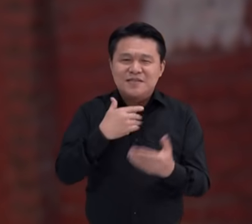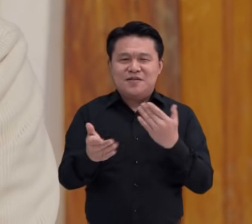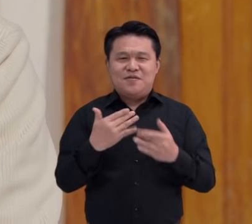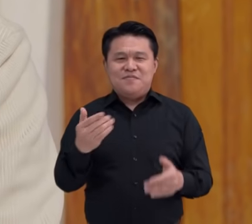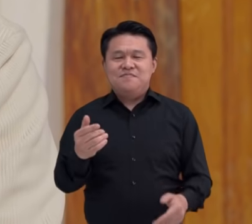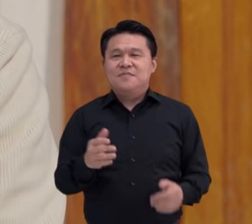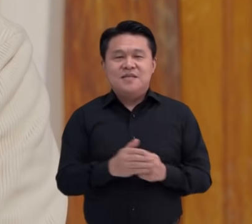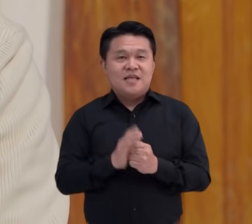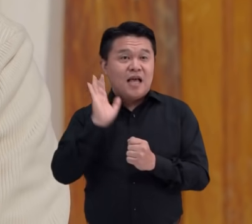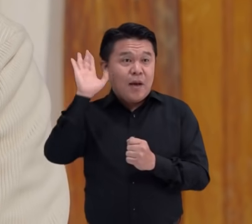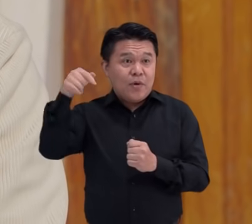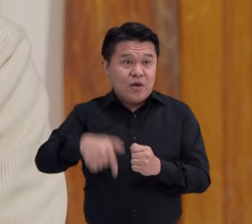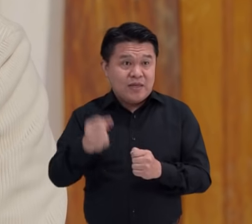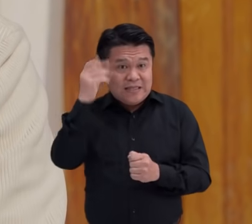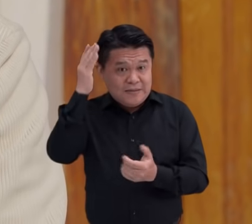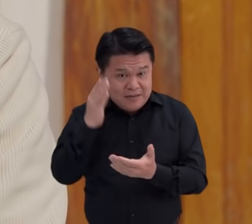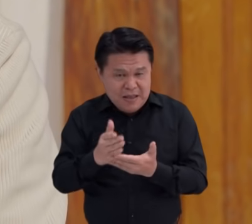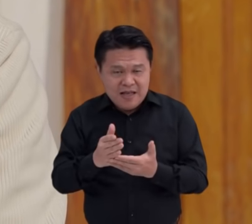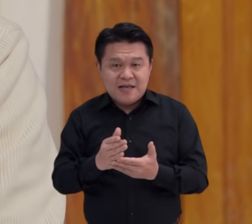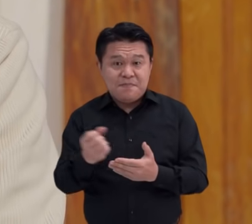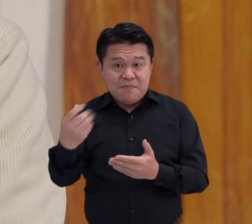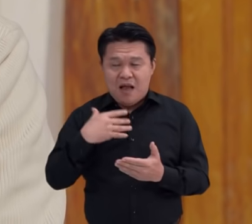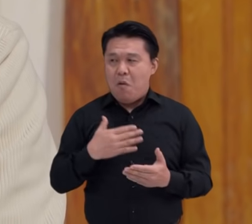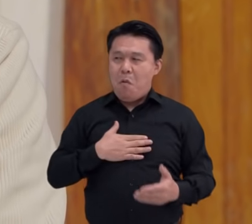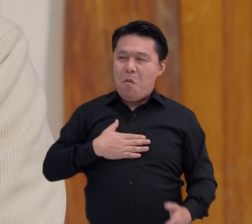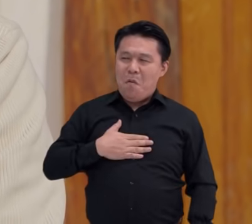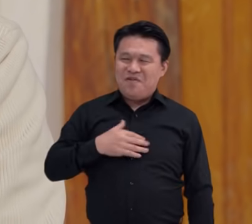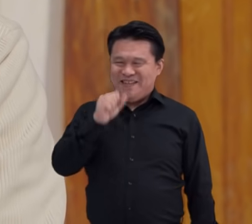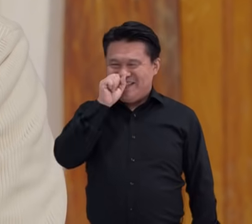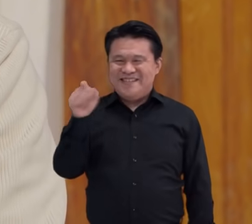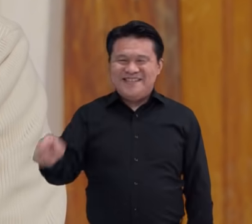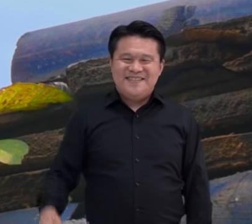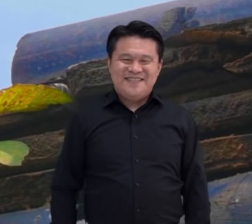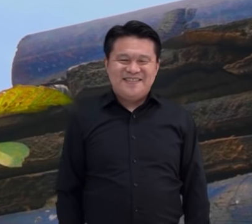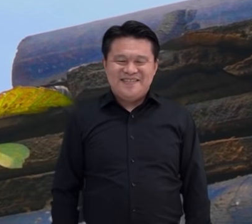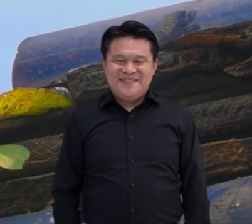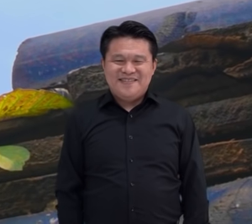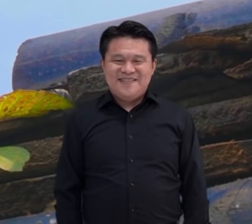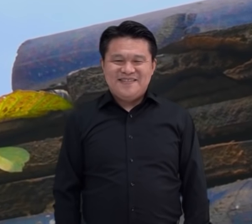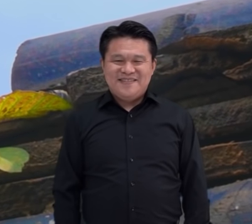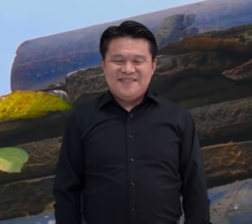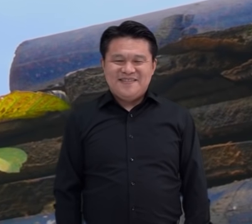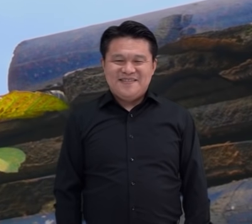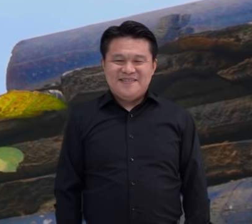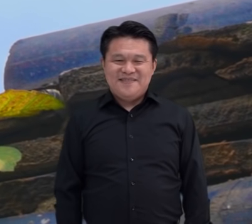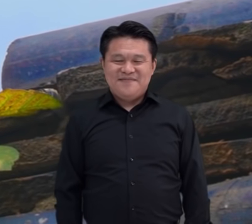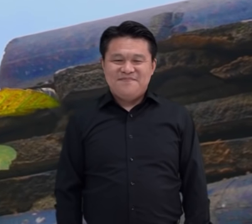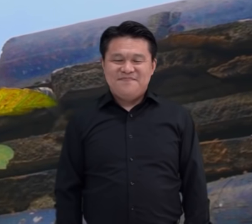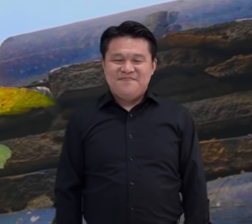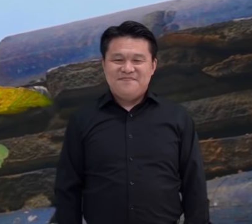and that he will never forget the time they stayed here. Q. Were there any memorable guests?